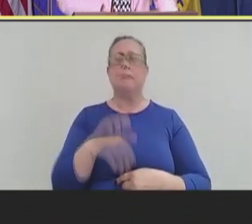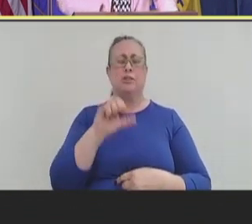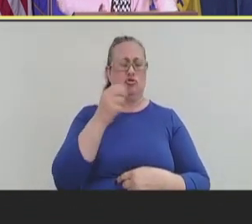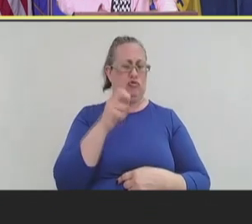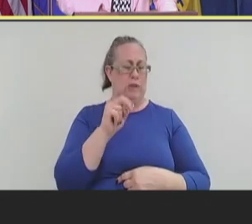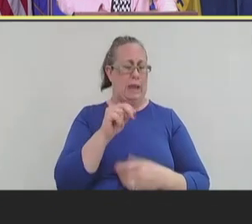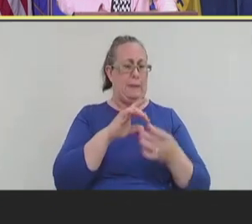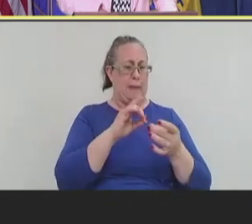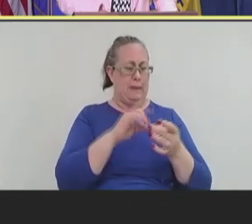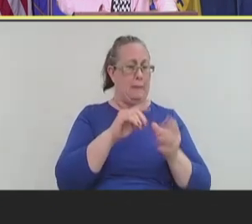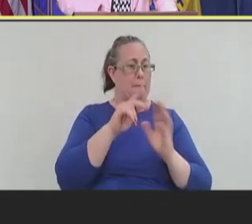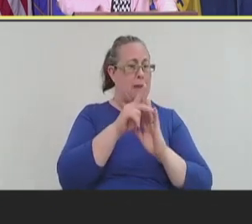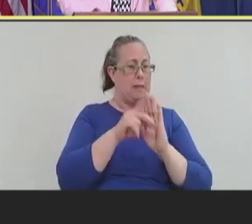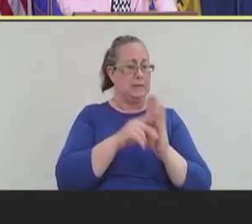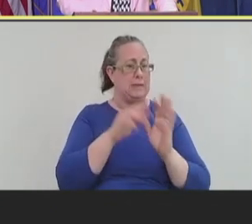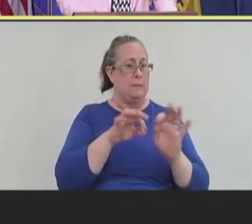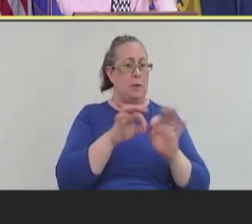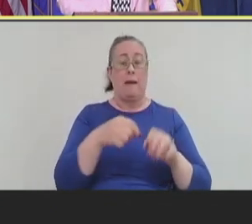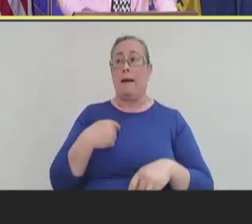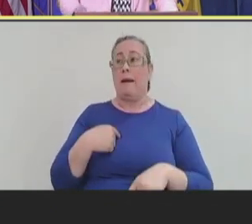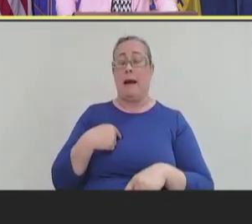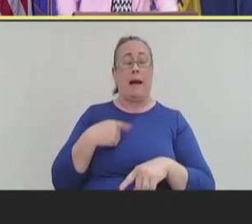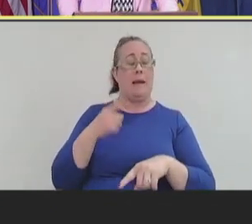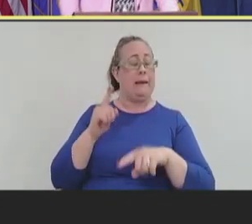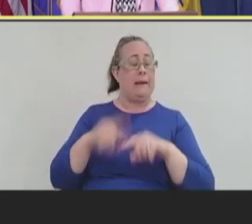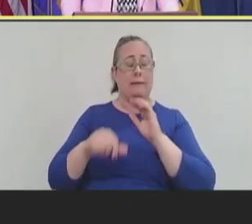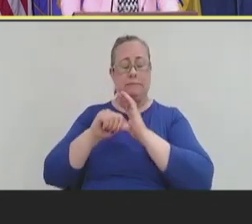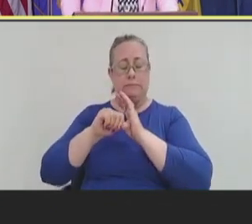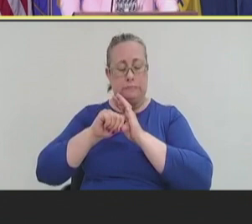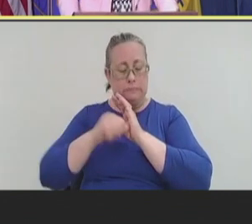are incredibly important. I can't understate how important those